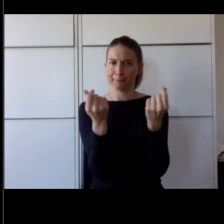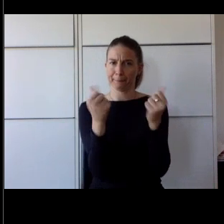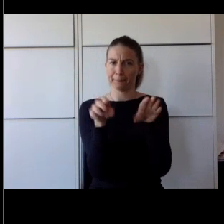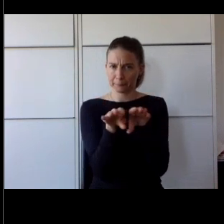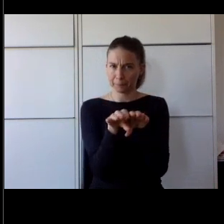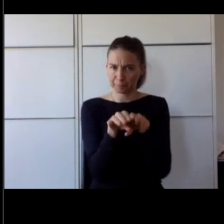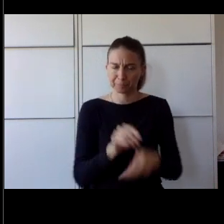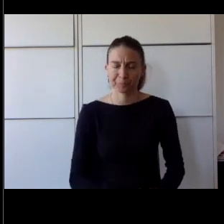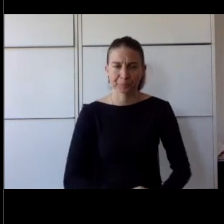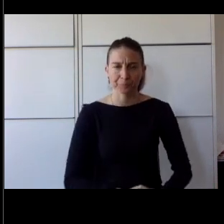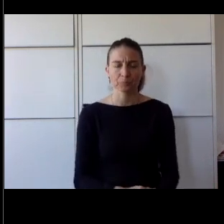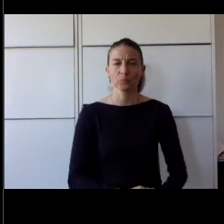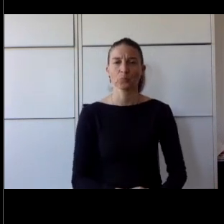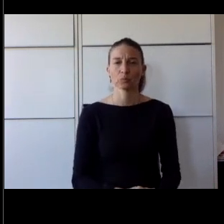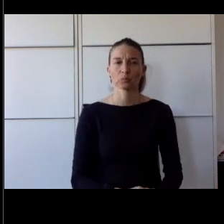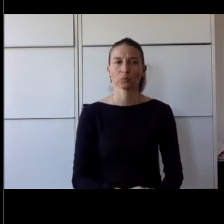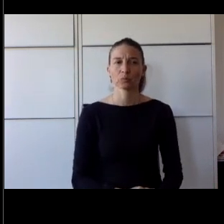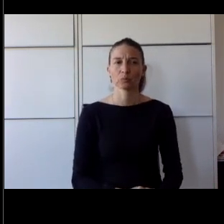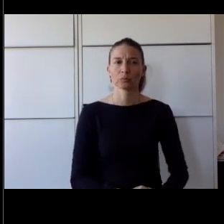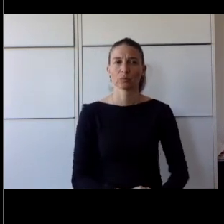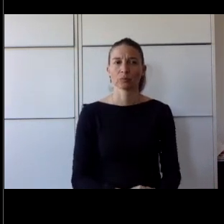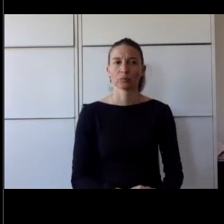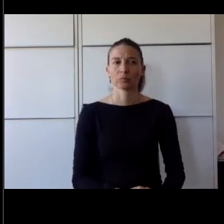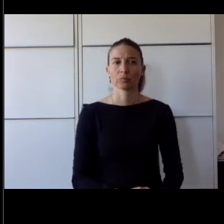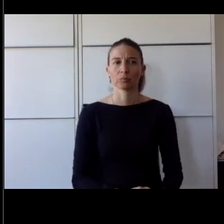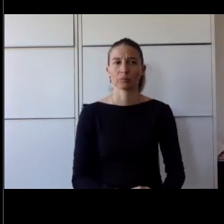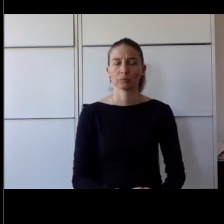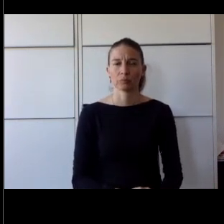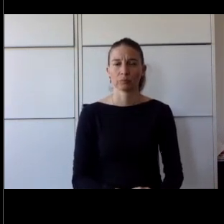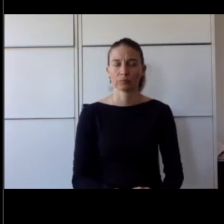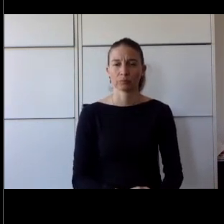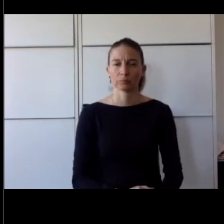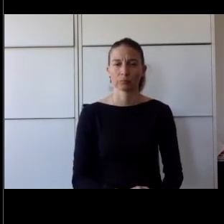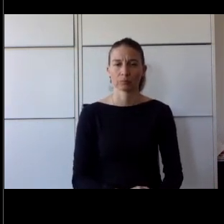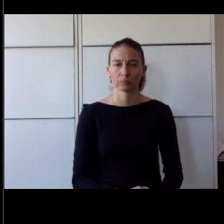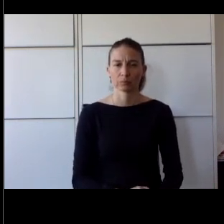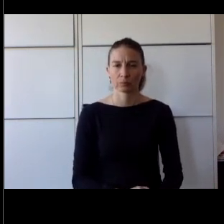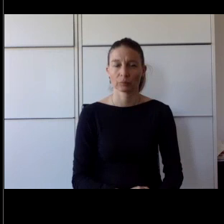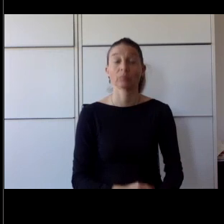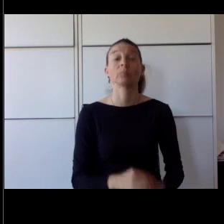Besides there is also the possibility for Member States to set up